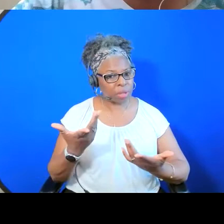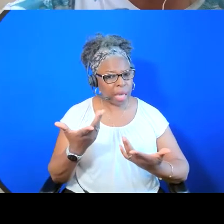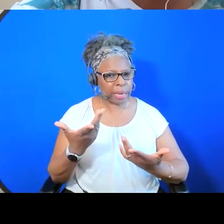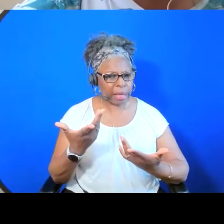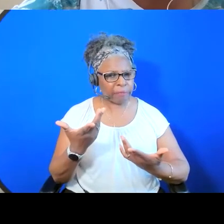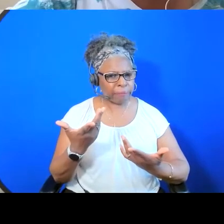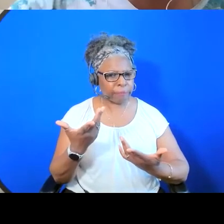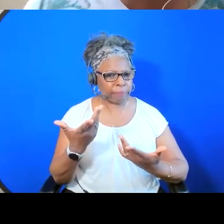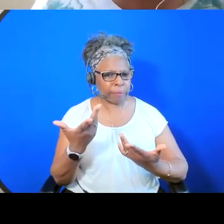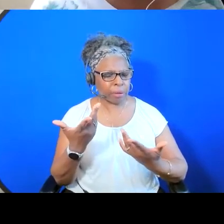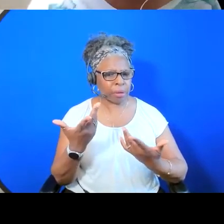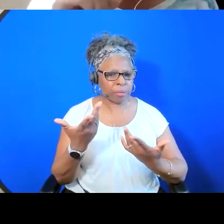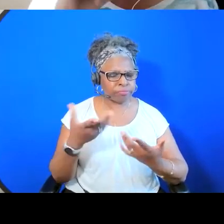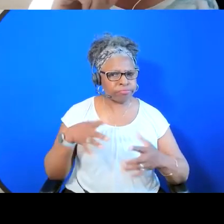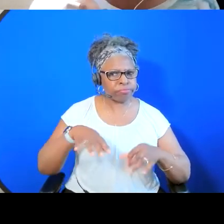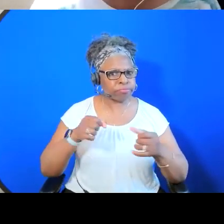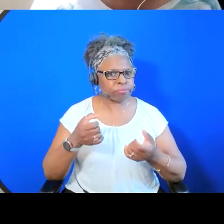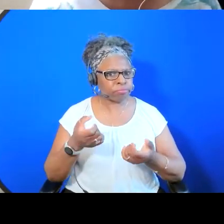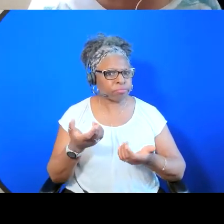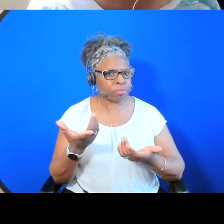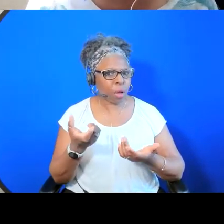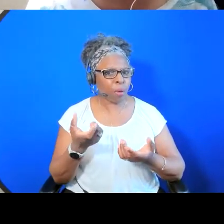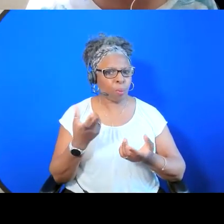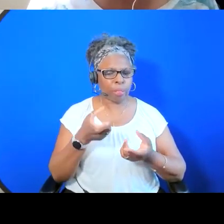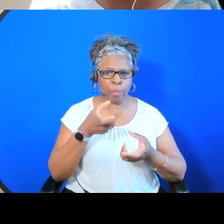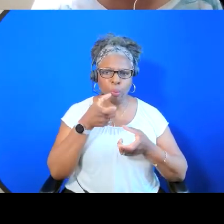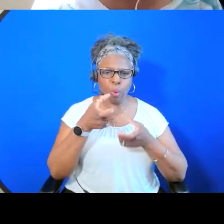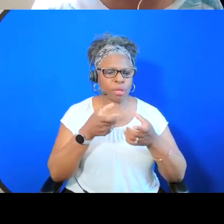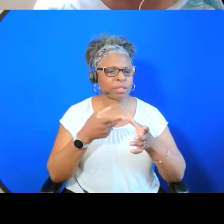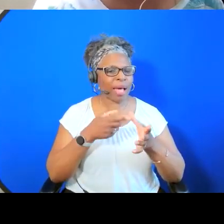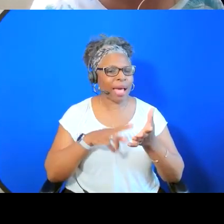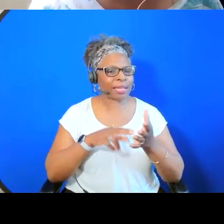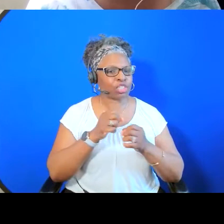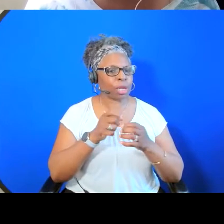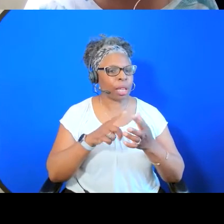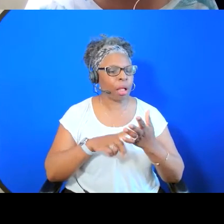it started with the words of Angela, “I would like to enter those areas